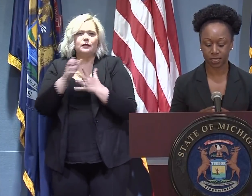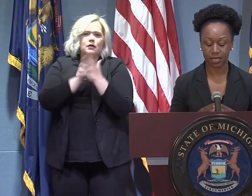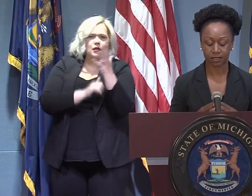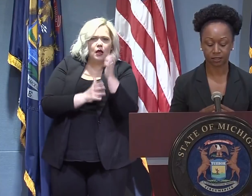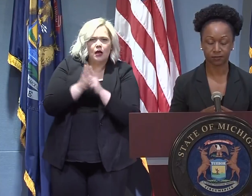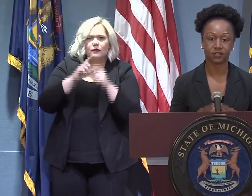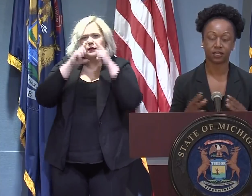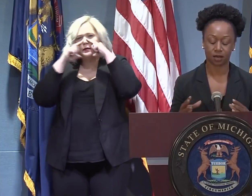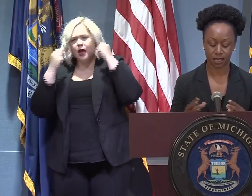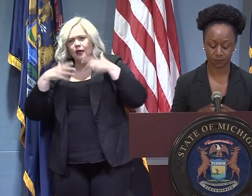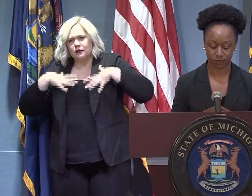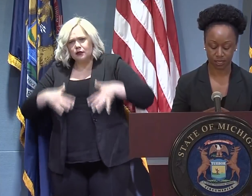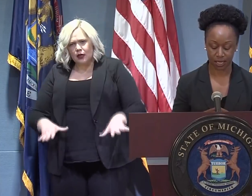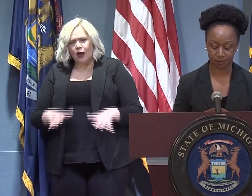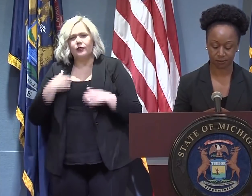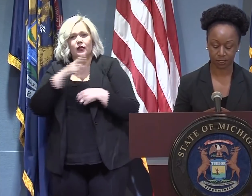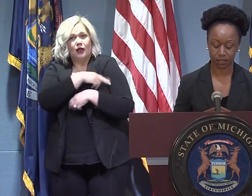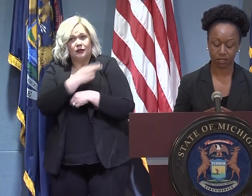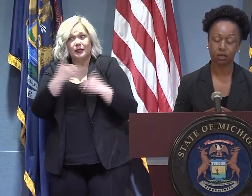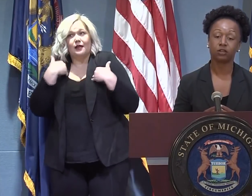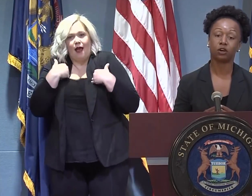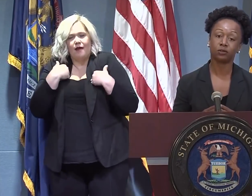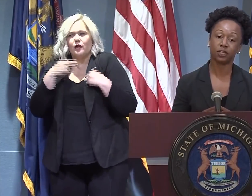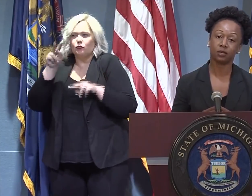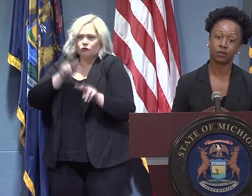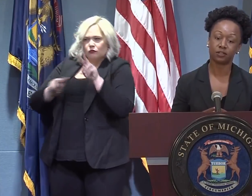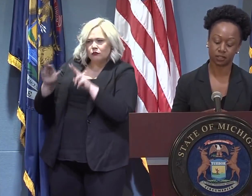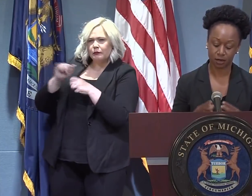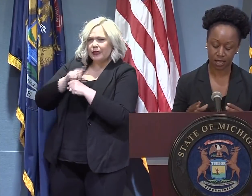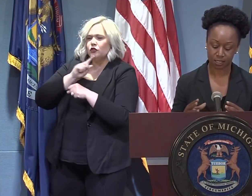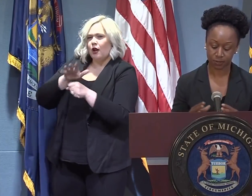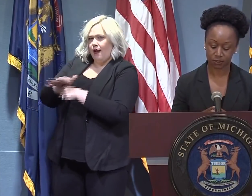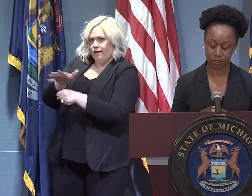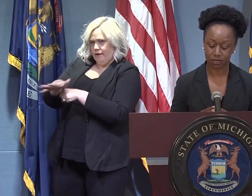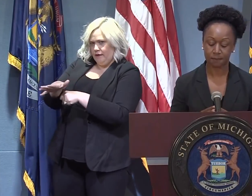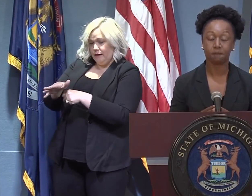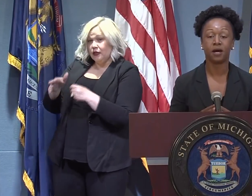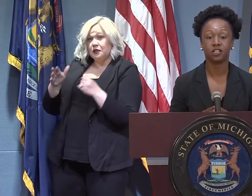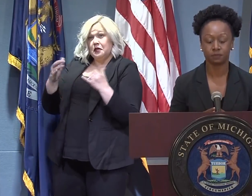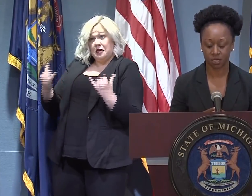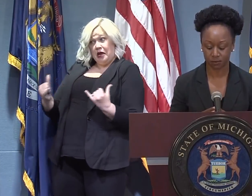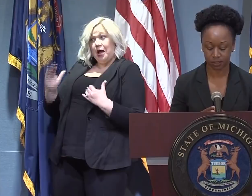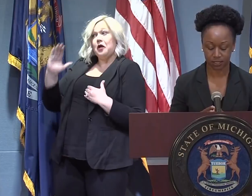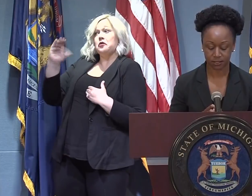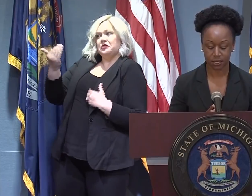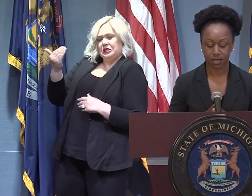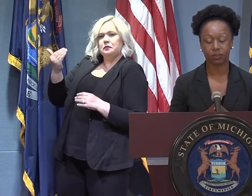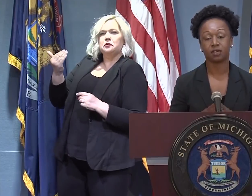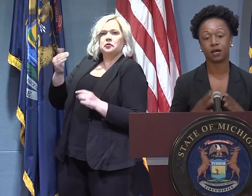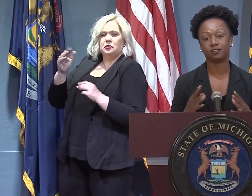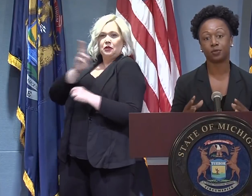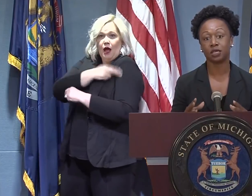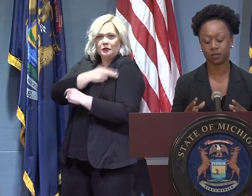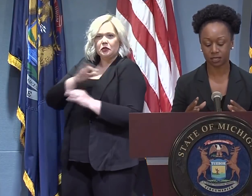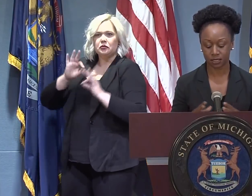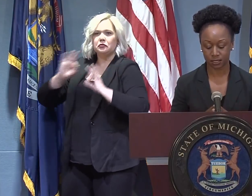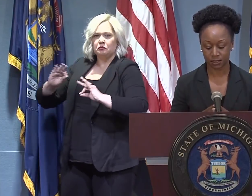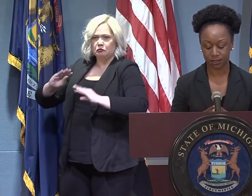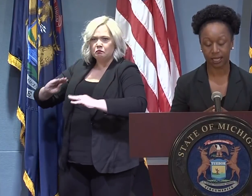OF ICU BEDS FILLED AND THE AMOUNTS OF PERSONAL PROTECTIVE EQUIPMENT, MASK, GLOVE SKPW-S GOWNS OUR HOSPITALS HAVE.